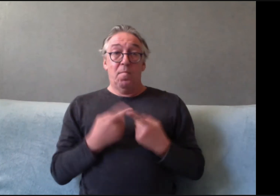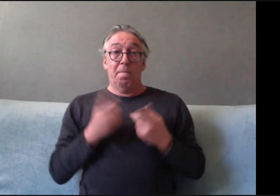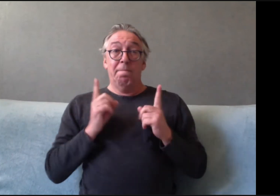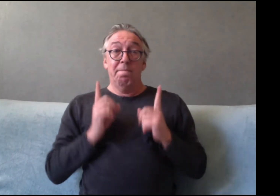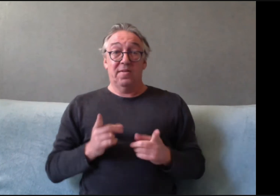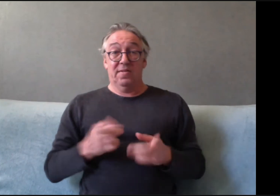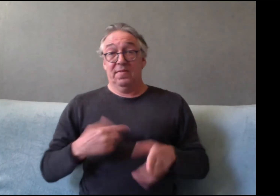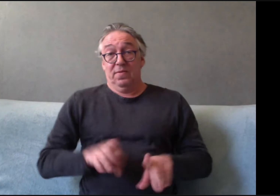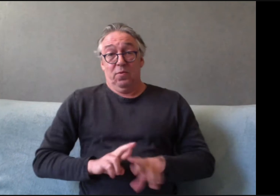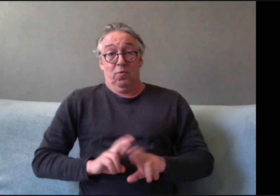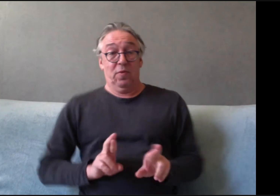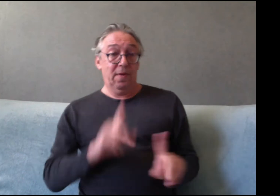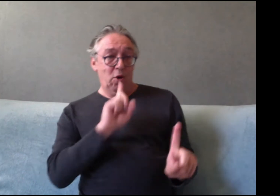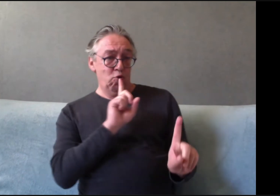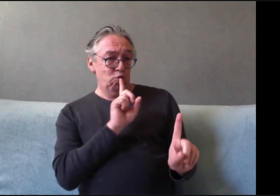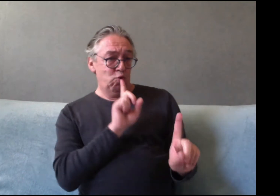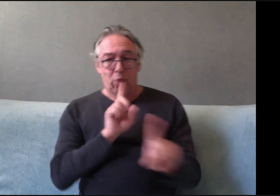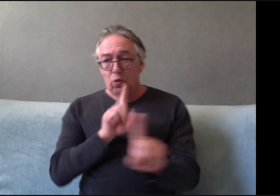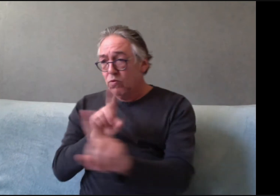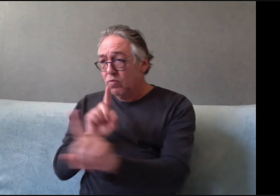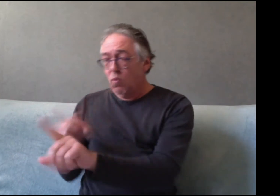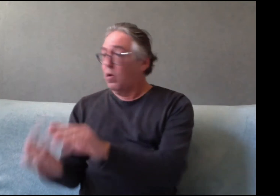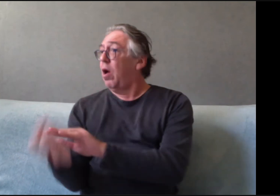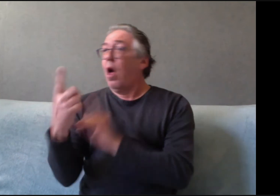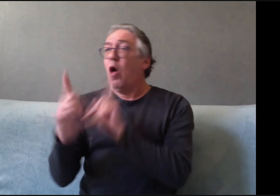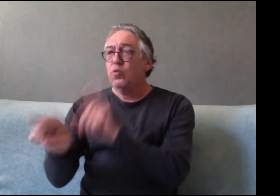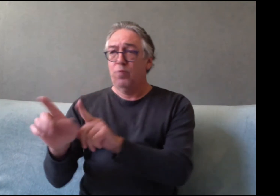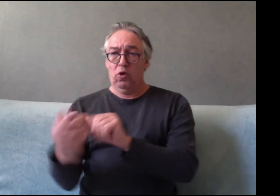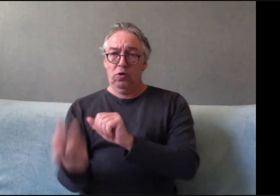...But also we have to be proactive